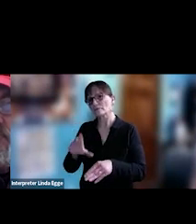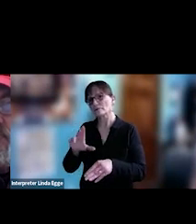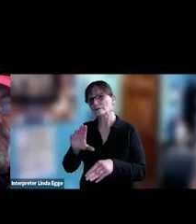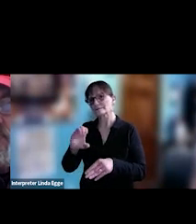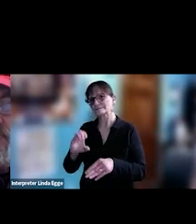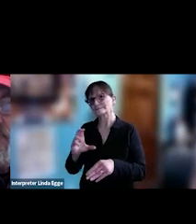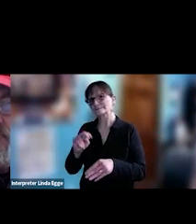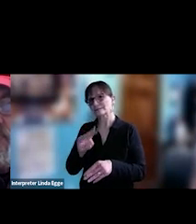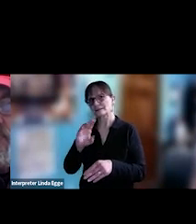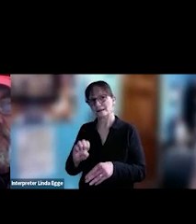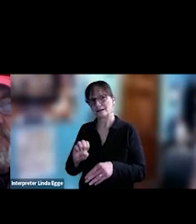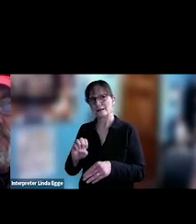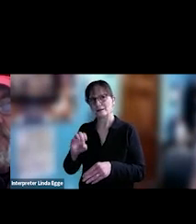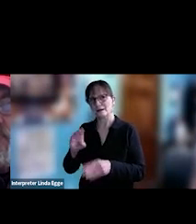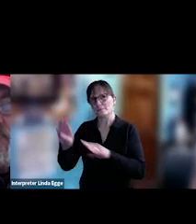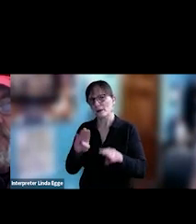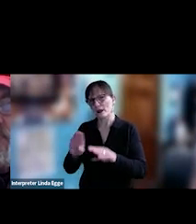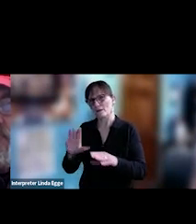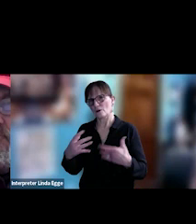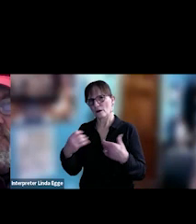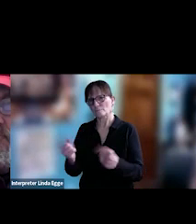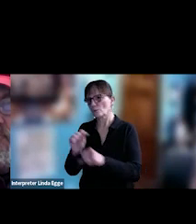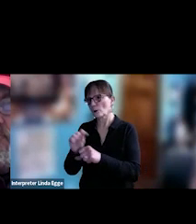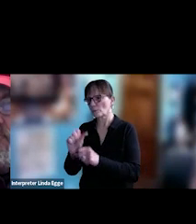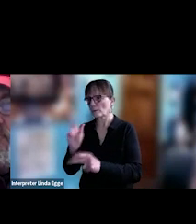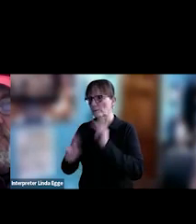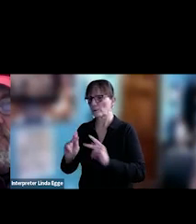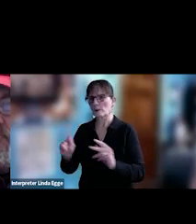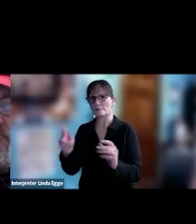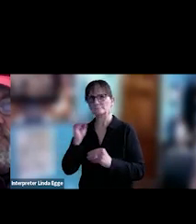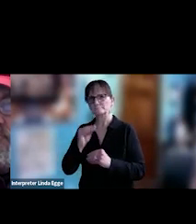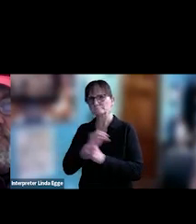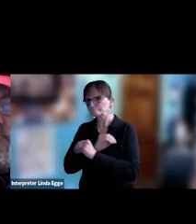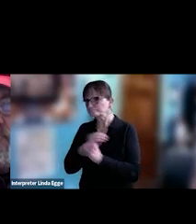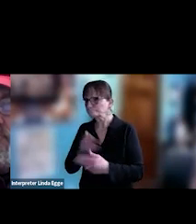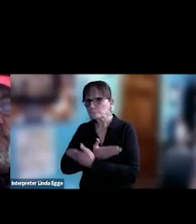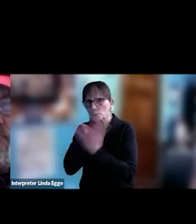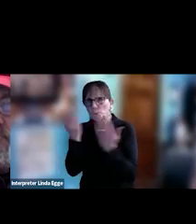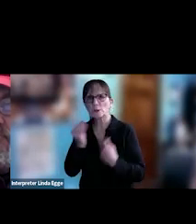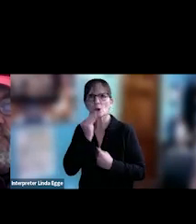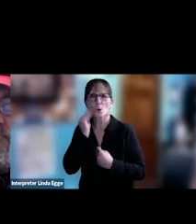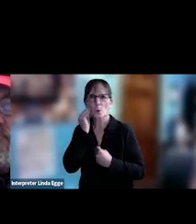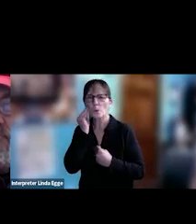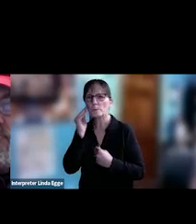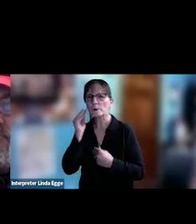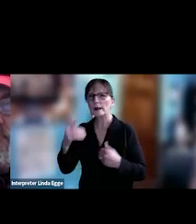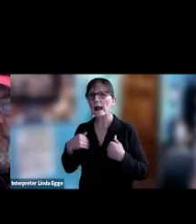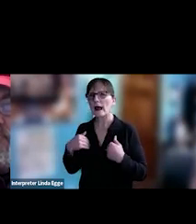working with those who were homeless and severely had mental health challenges